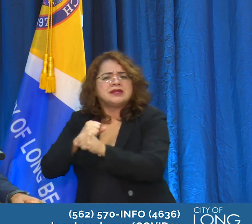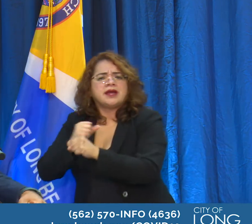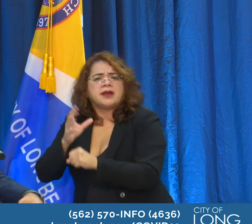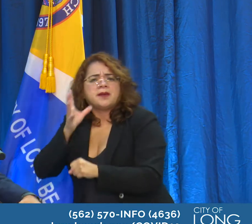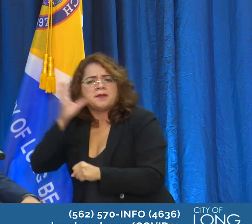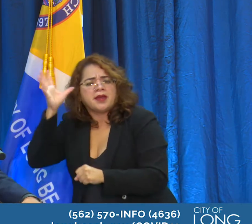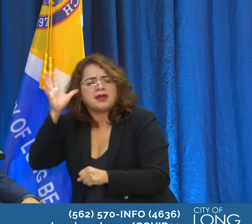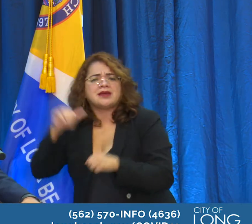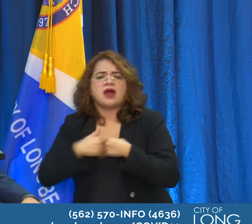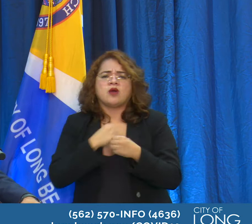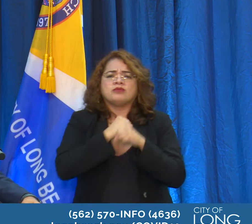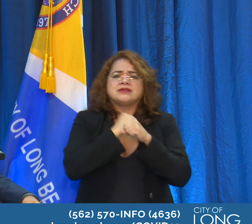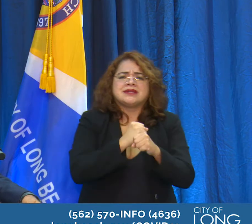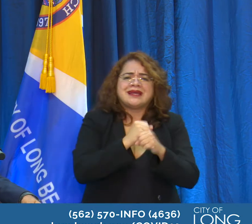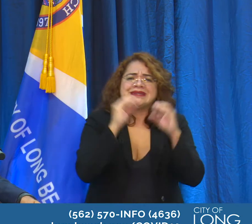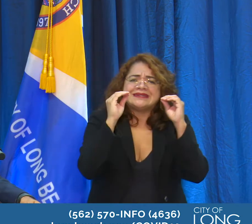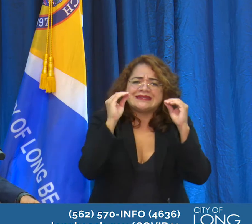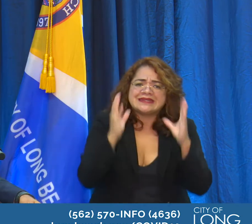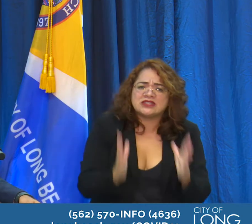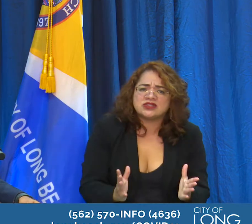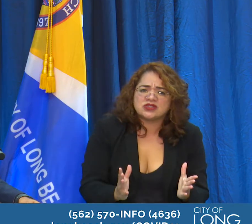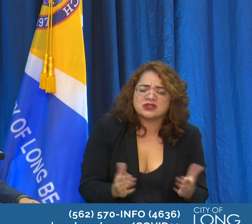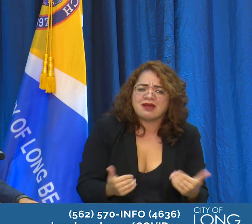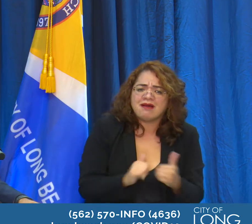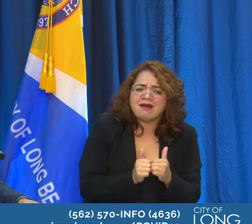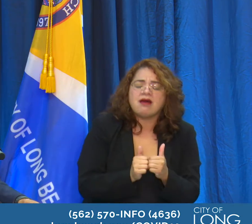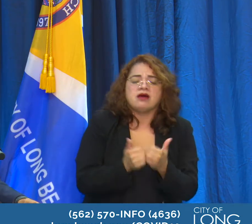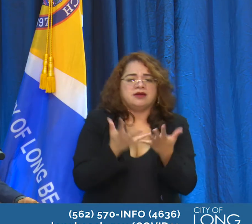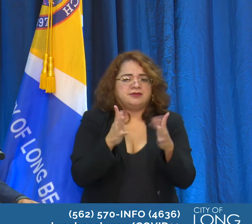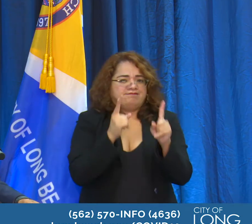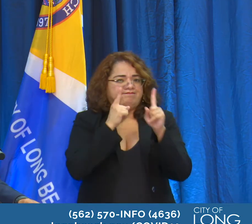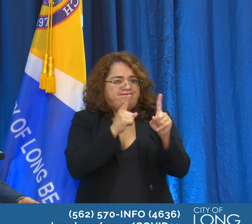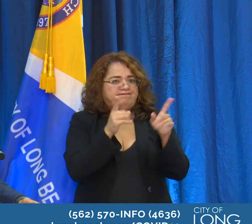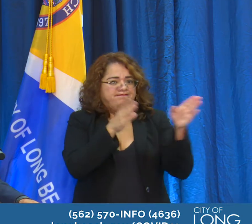And I do want to thank all of the folks out there working on this challenge.